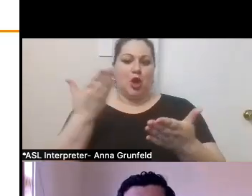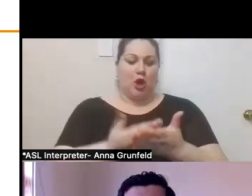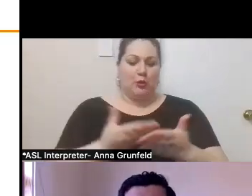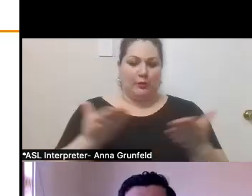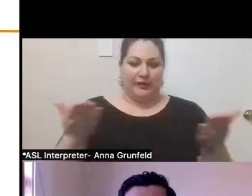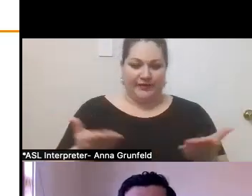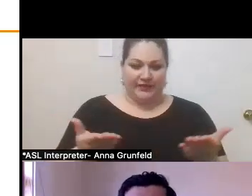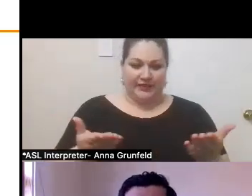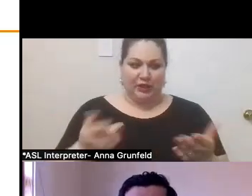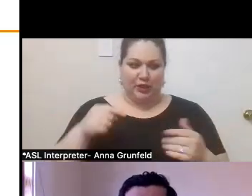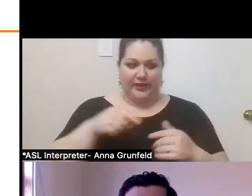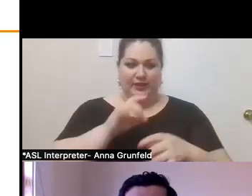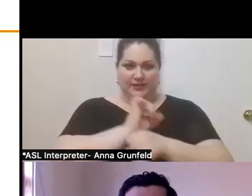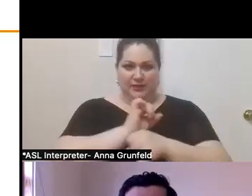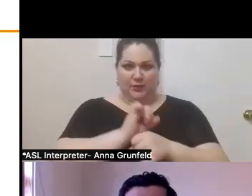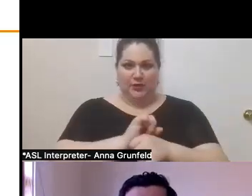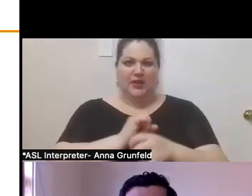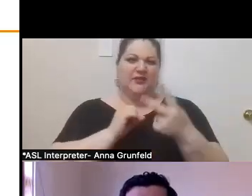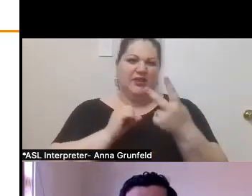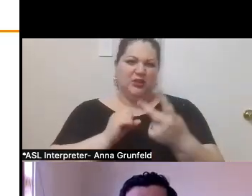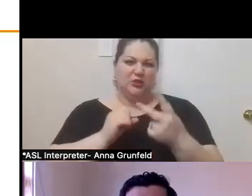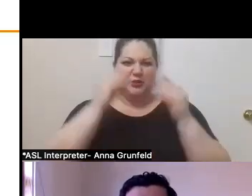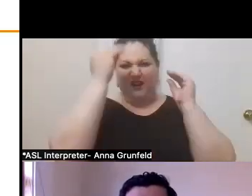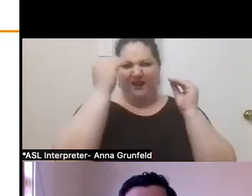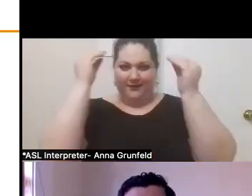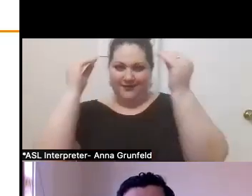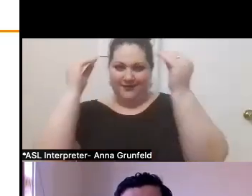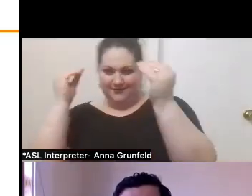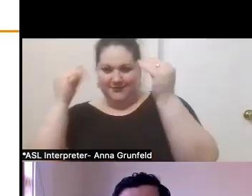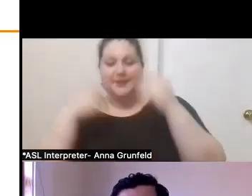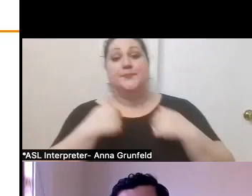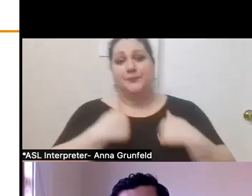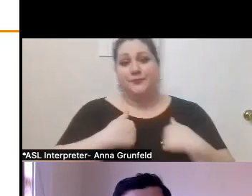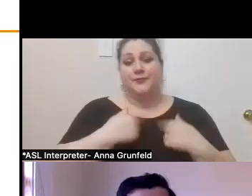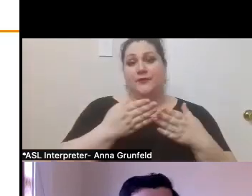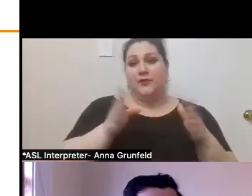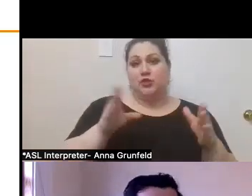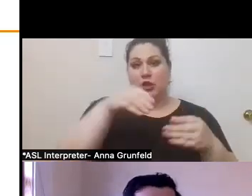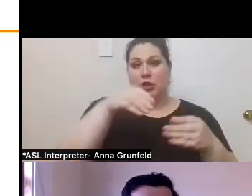One, I am a general internist at the Ottawa hospital and work alongside